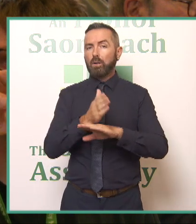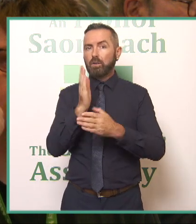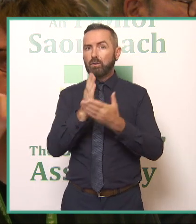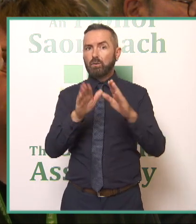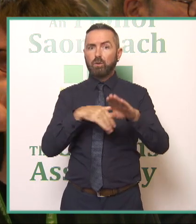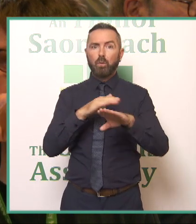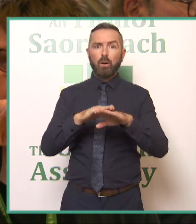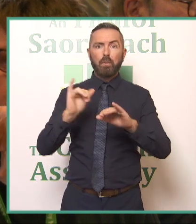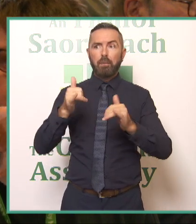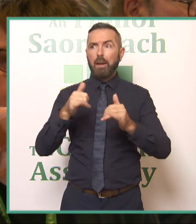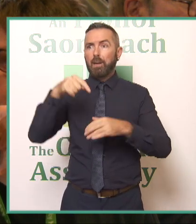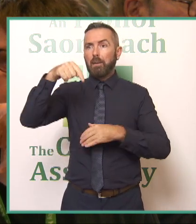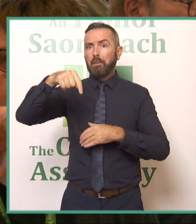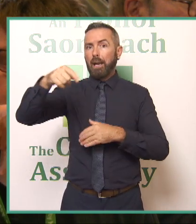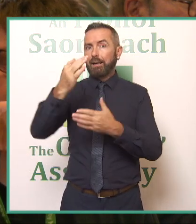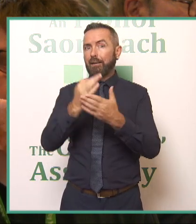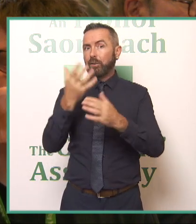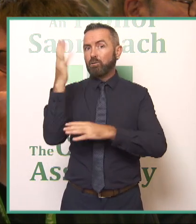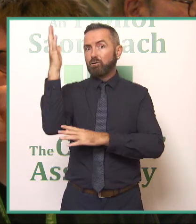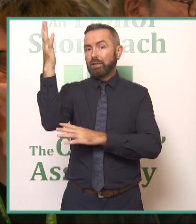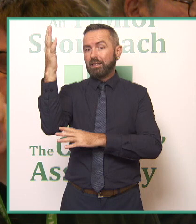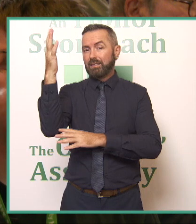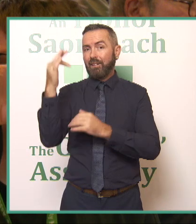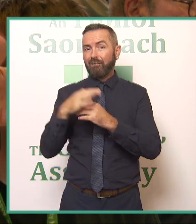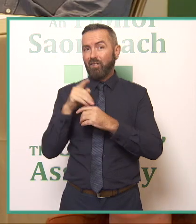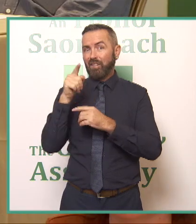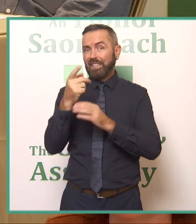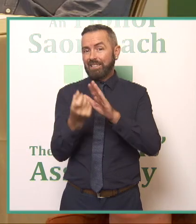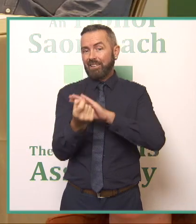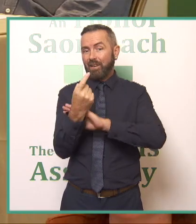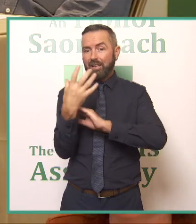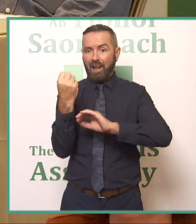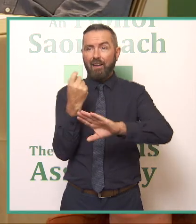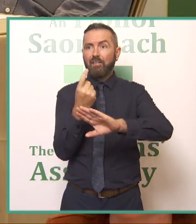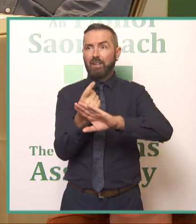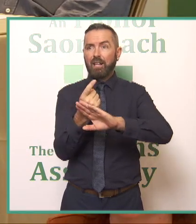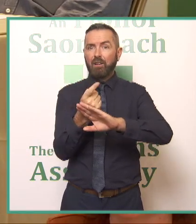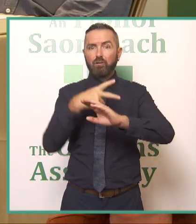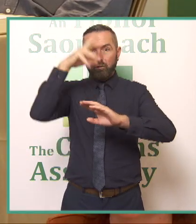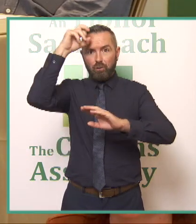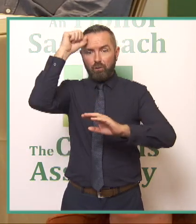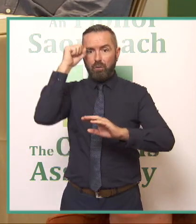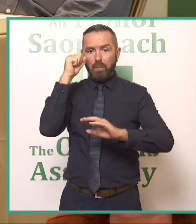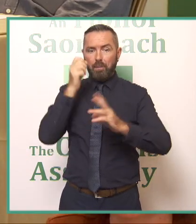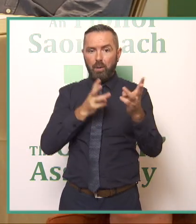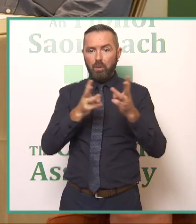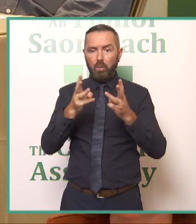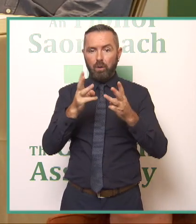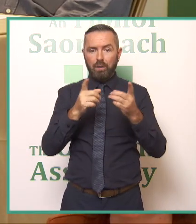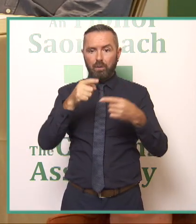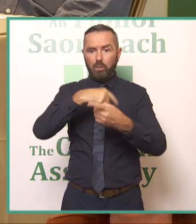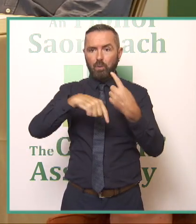we might plant a few trees and have it there as a remembrance of the Walk test s